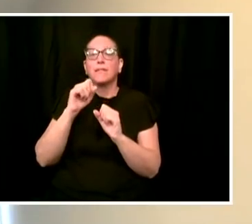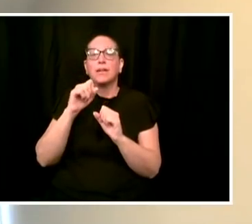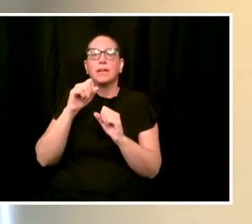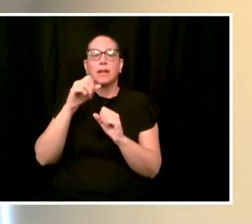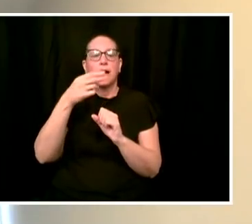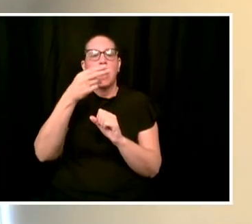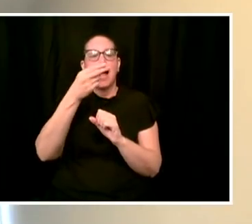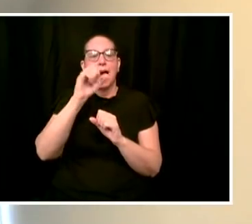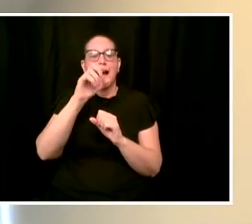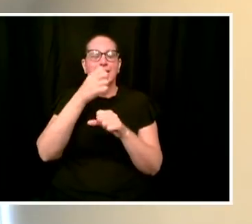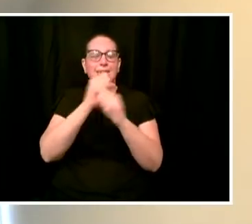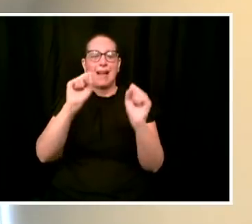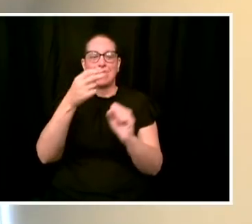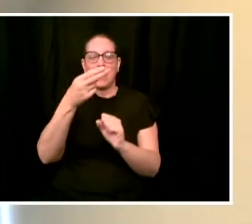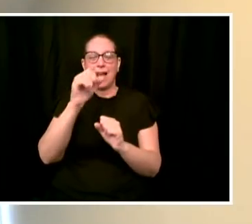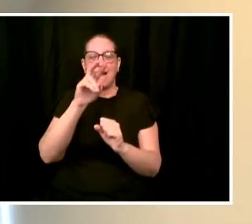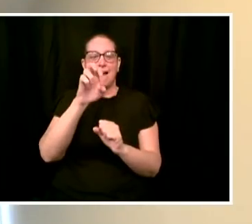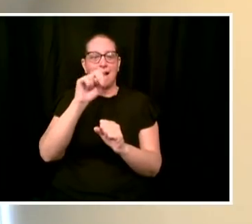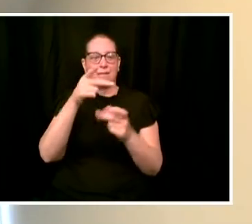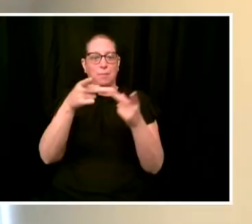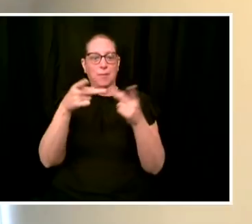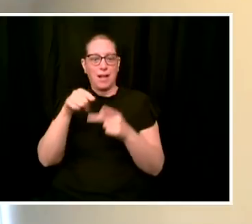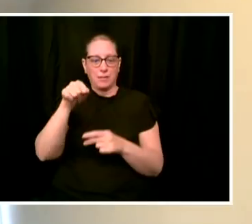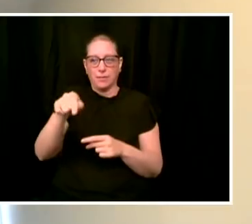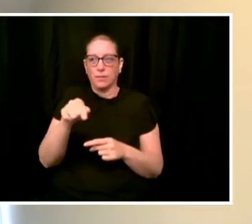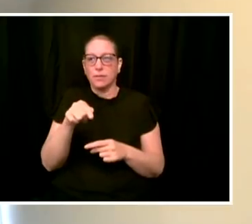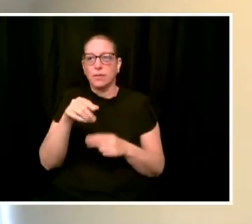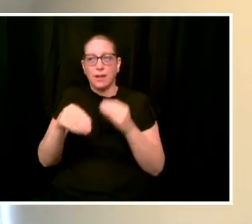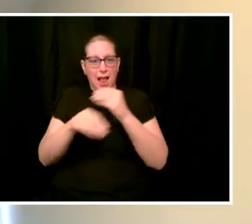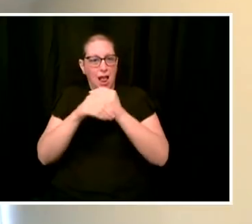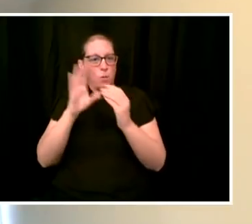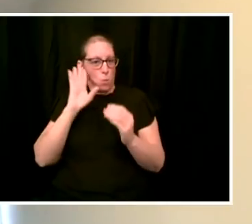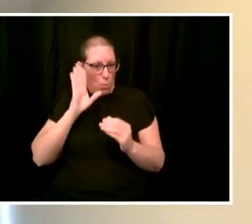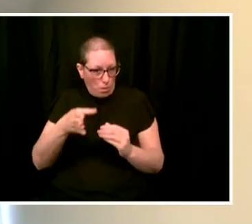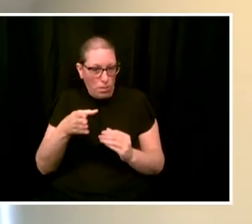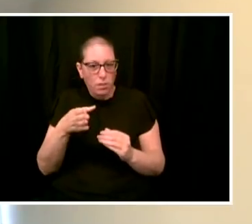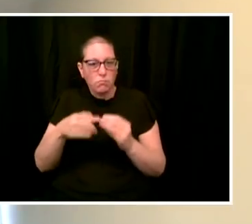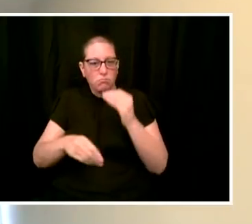NEW SAFE HAVEN